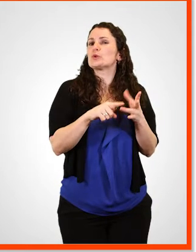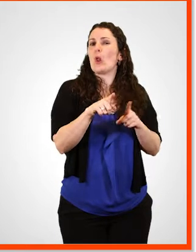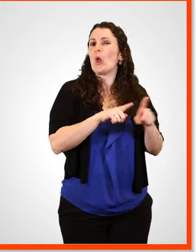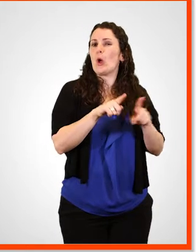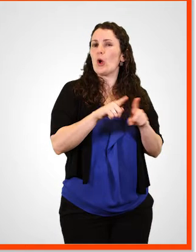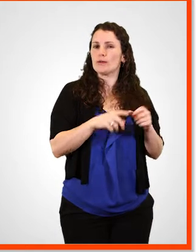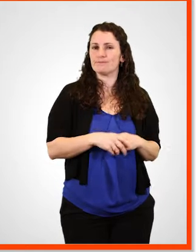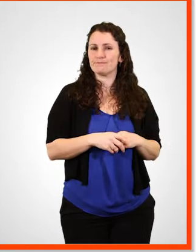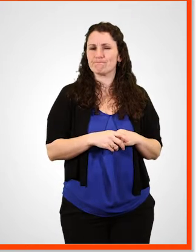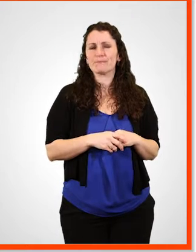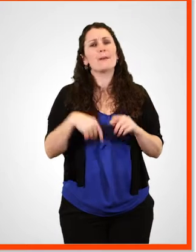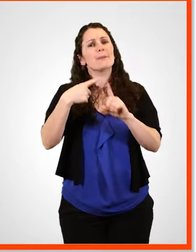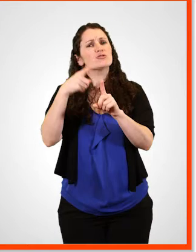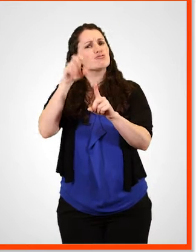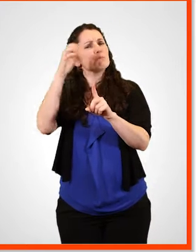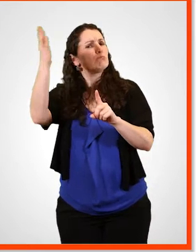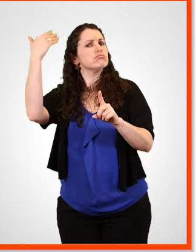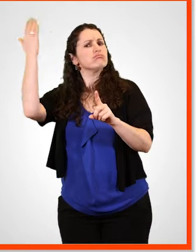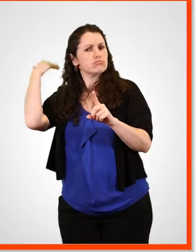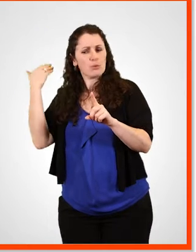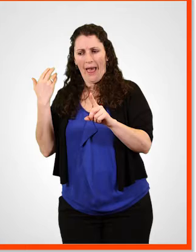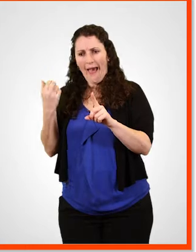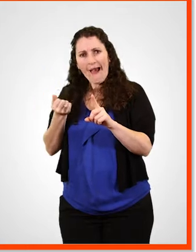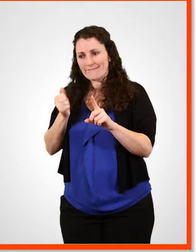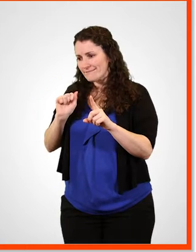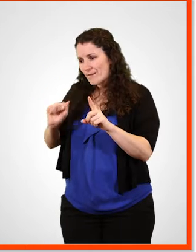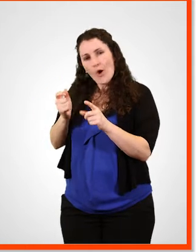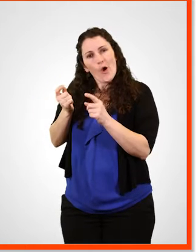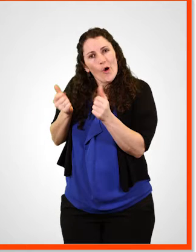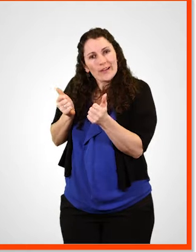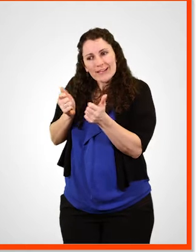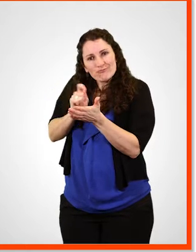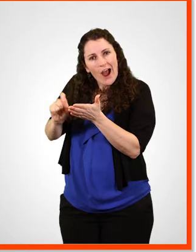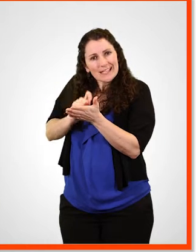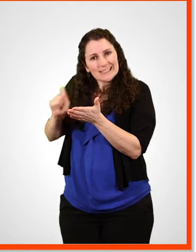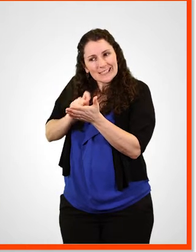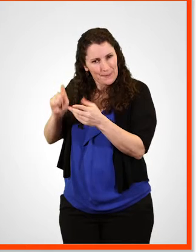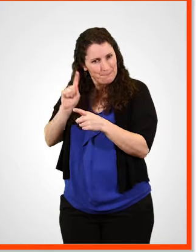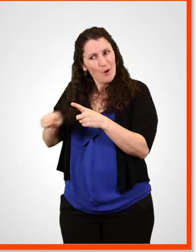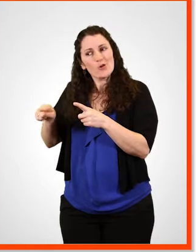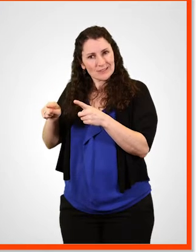when we were looking at some of those writing samples of children earlier, lots of times they were written in upper case letters.